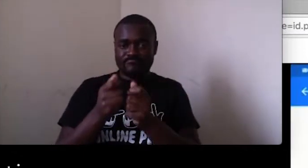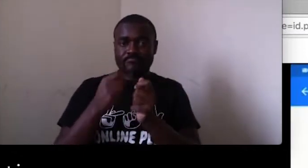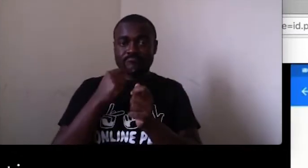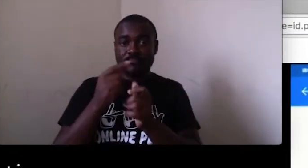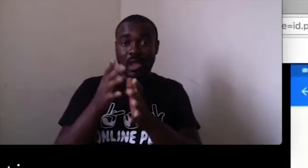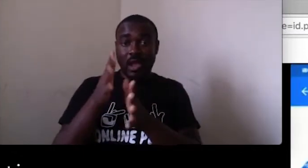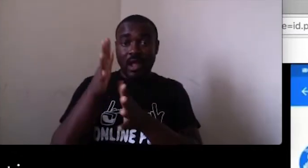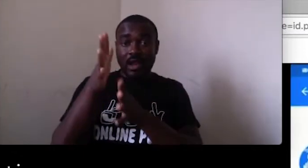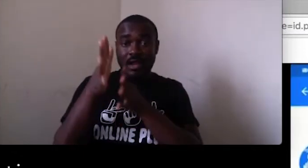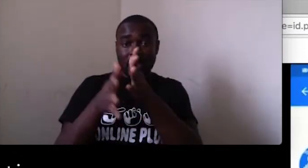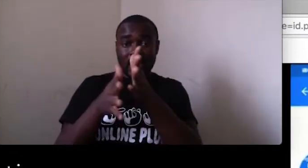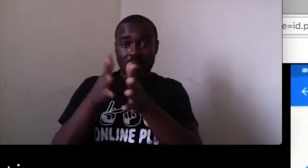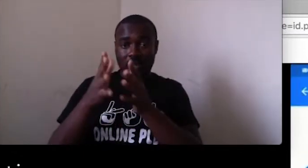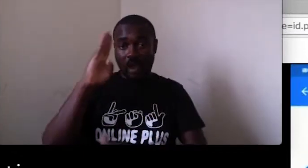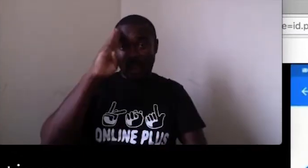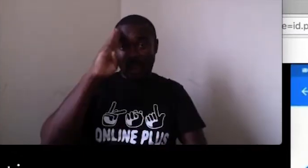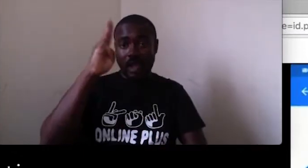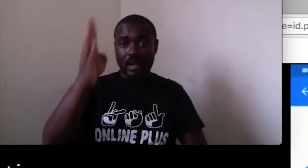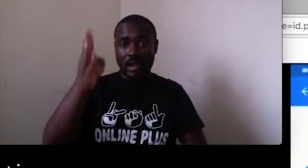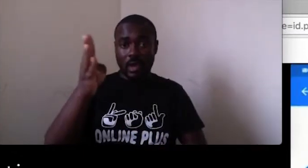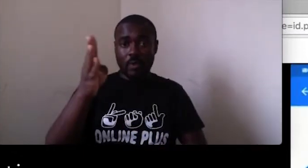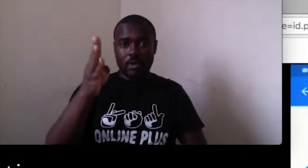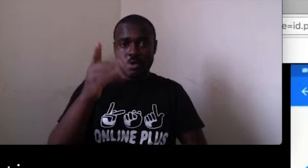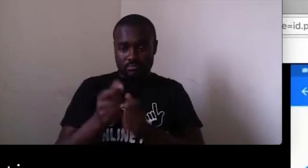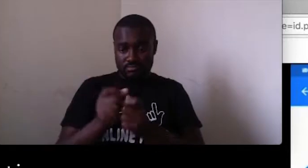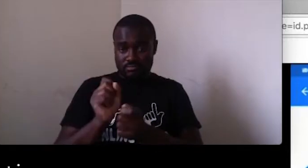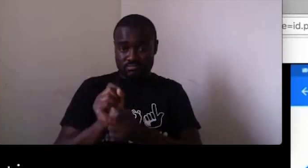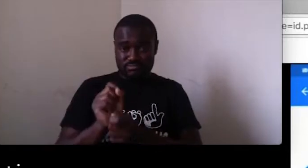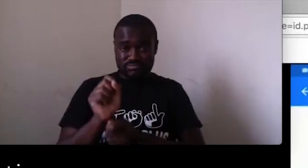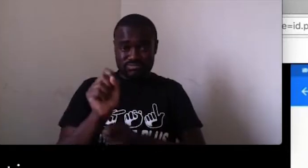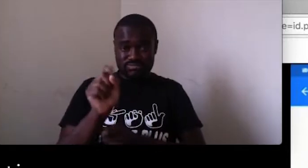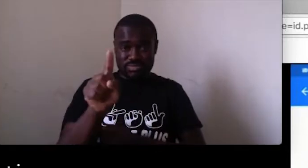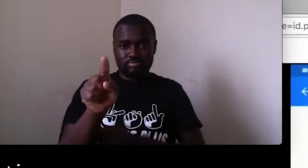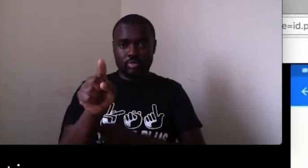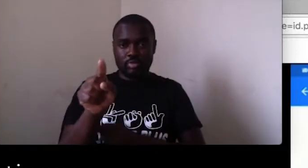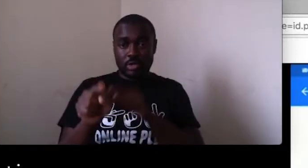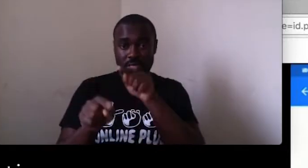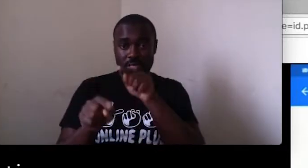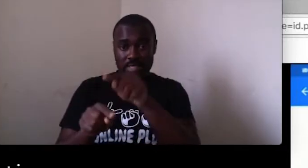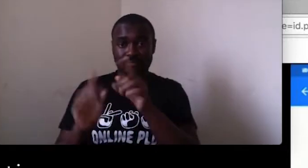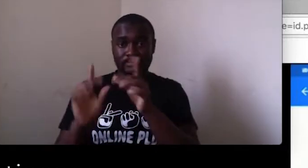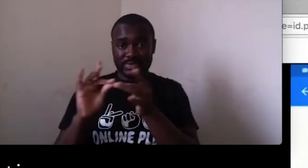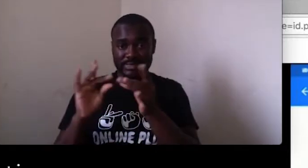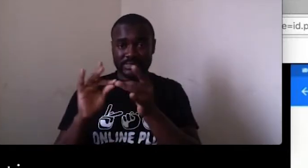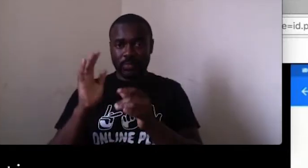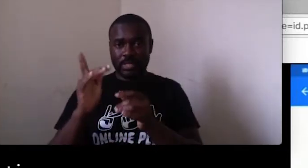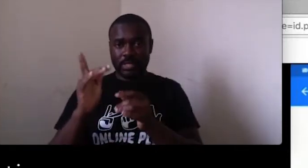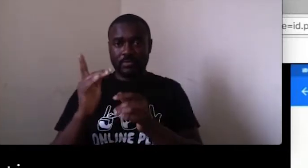And maybe you can send a message like 'hello' So you send a message 'sign hello'